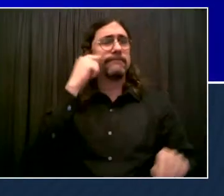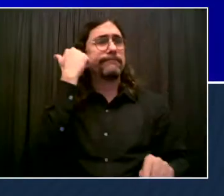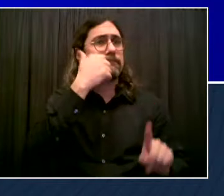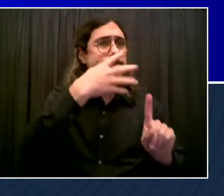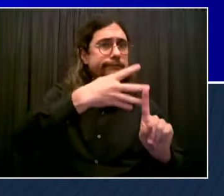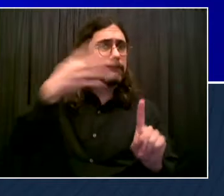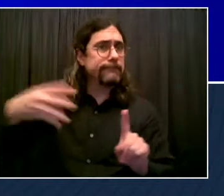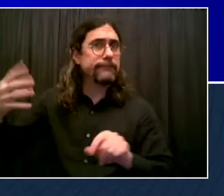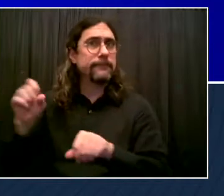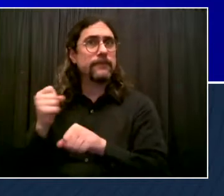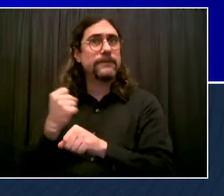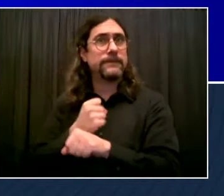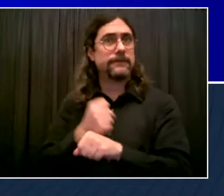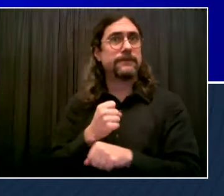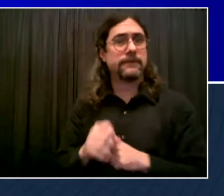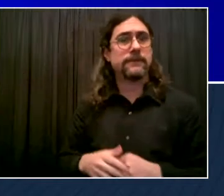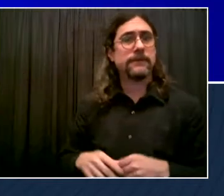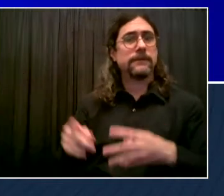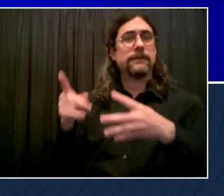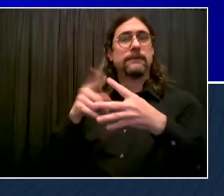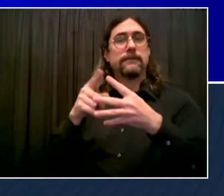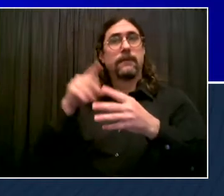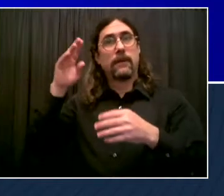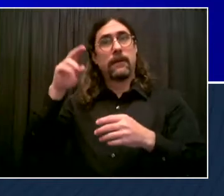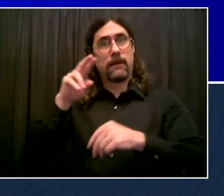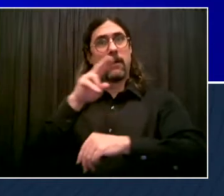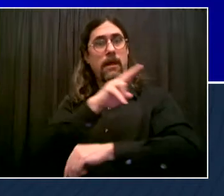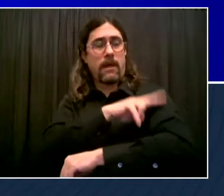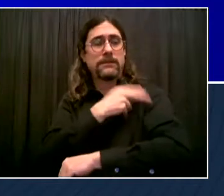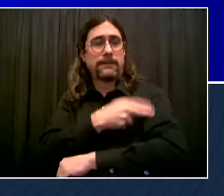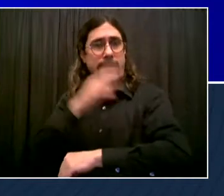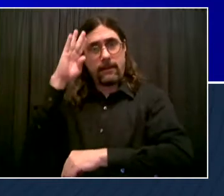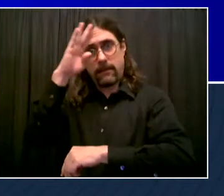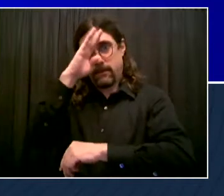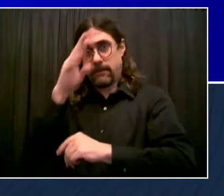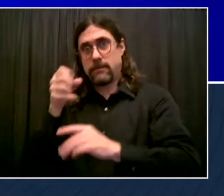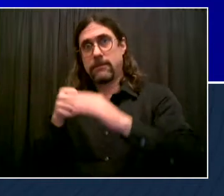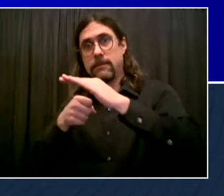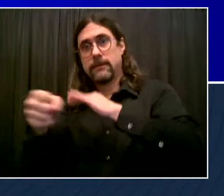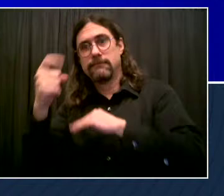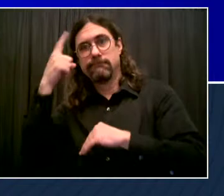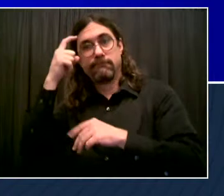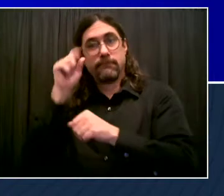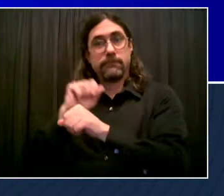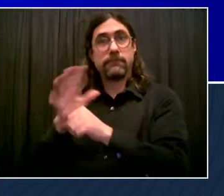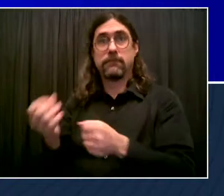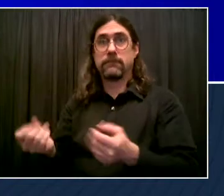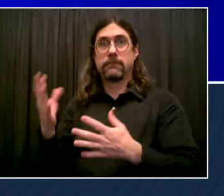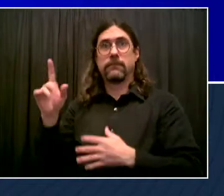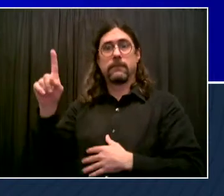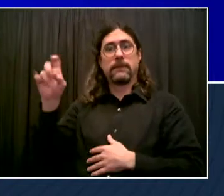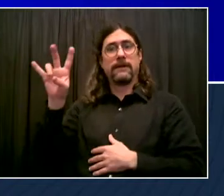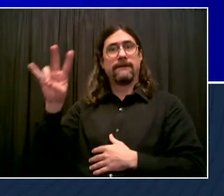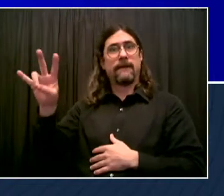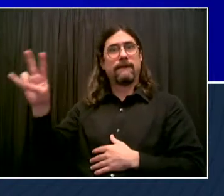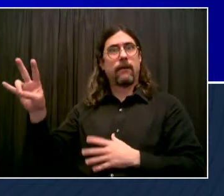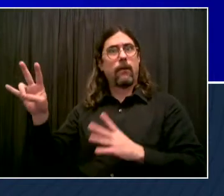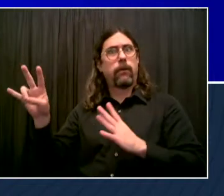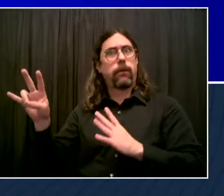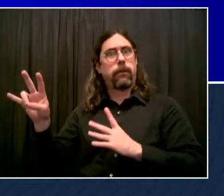THESE CHANGES WE PLAN TO MAKE. INDICATORS, DAILY NUMBER PEOPLE ADMITTED